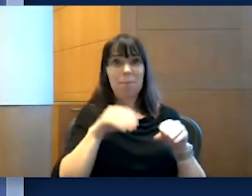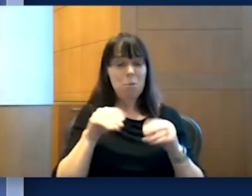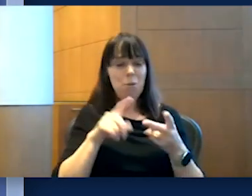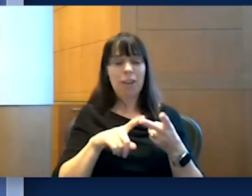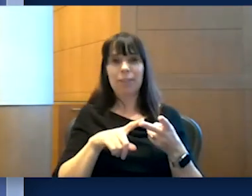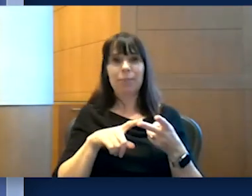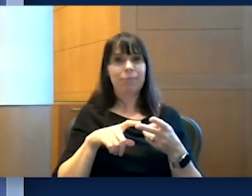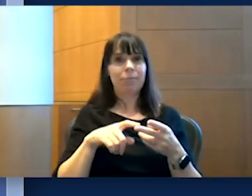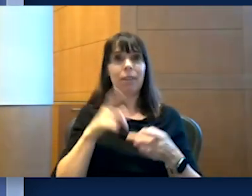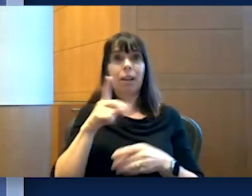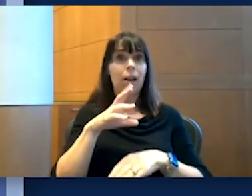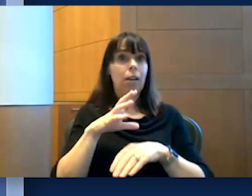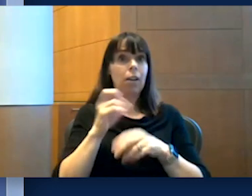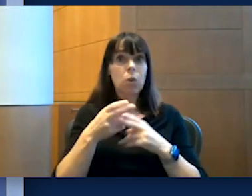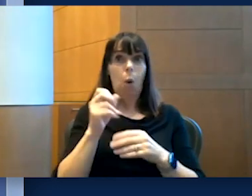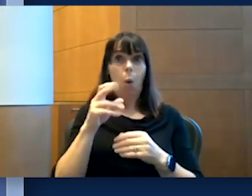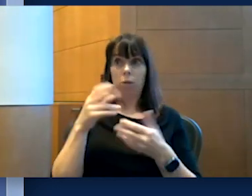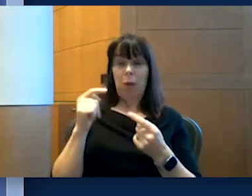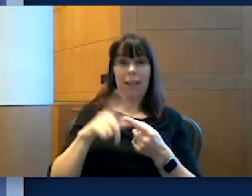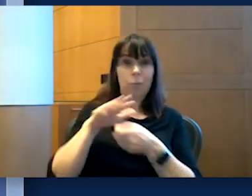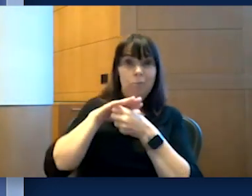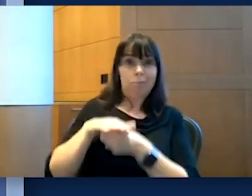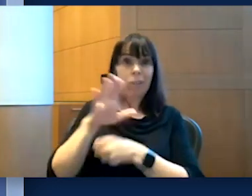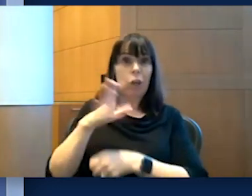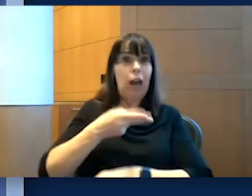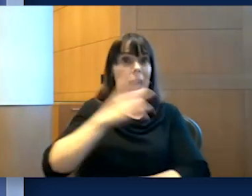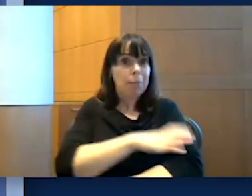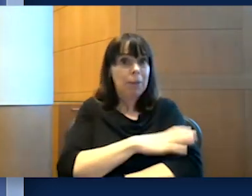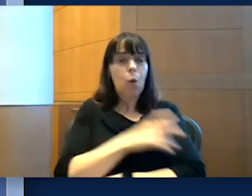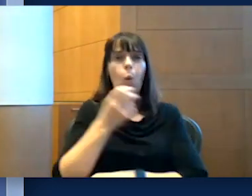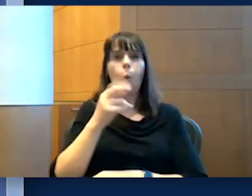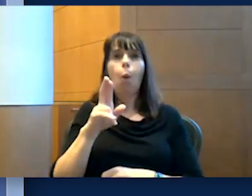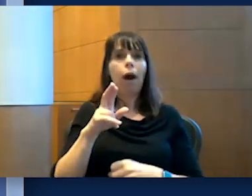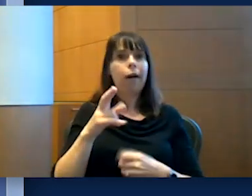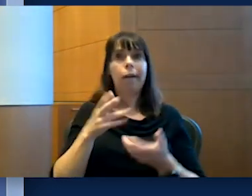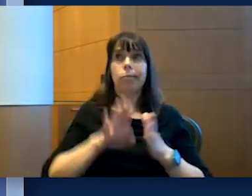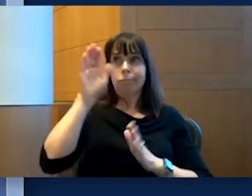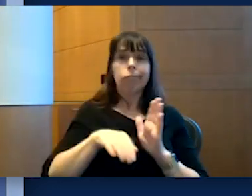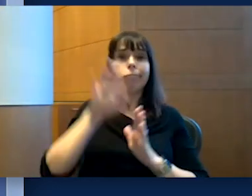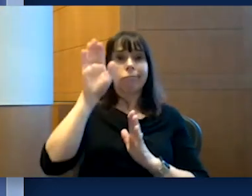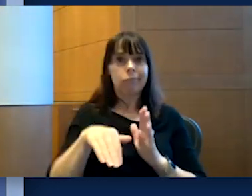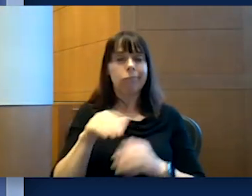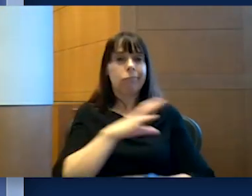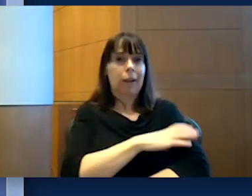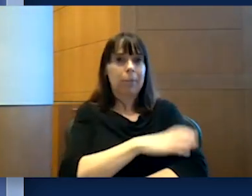Oftentimes both of those are limited in our population. Risk factors, physical activity. Hypertension and uncontrolled sporadic intermittent hypertension. On the other side, hypotension and how that can impact cardiovascular outcomes. Along with depression, obesity, diabetes. We know cardio metabolic disorders are higher in the SCI population.